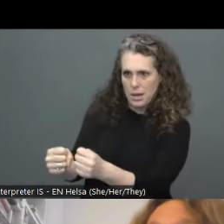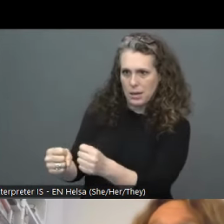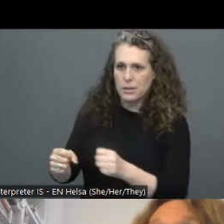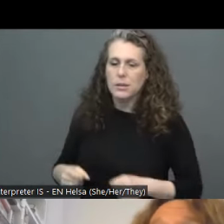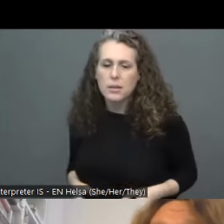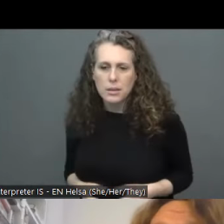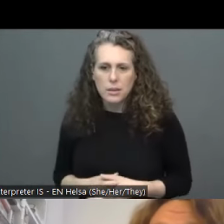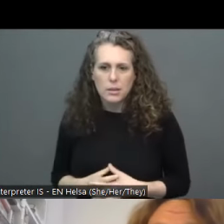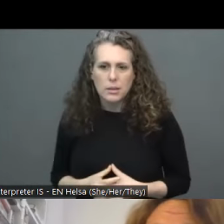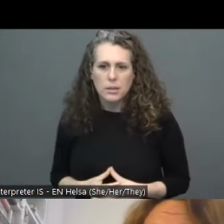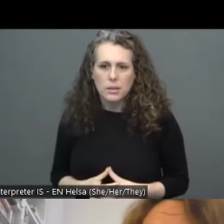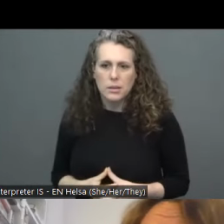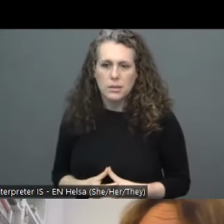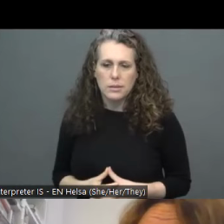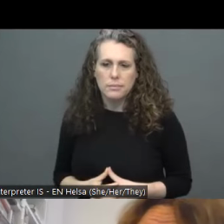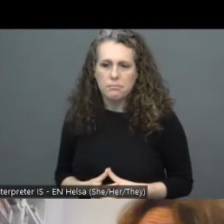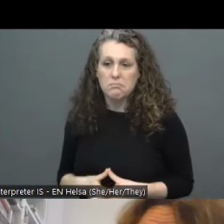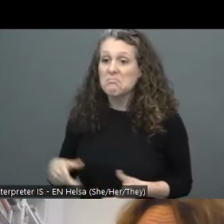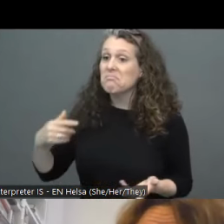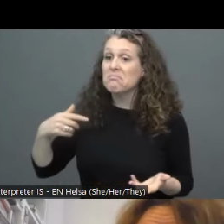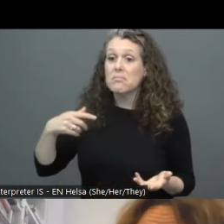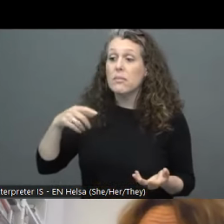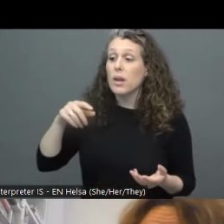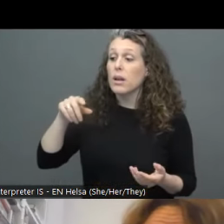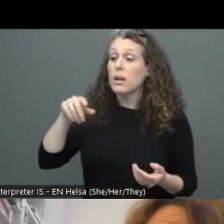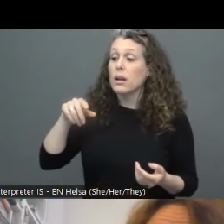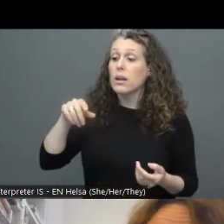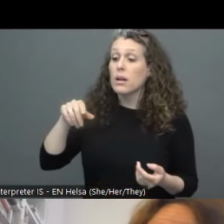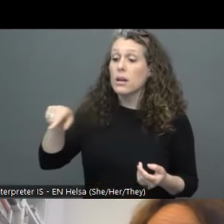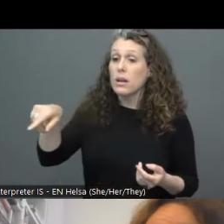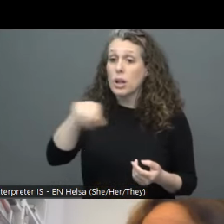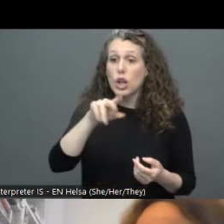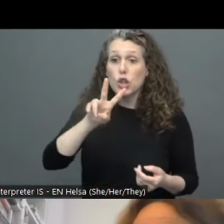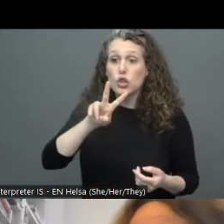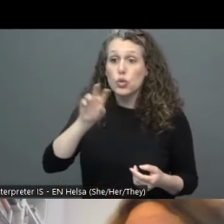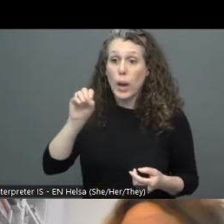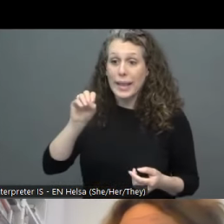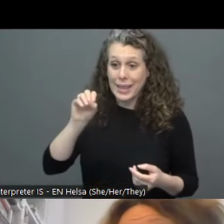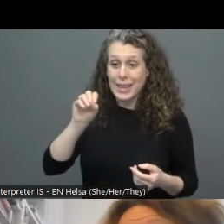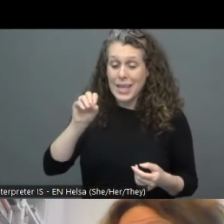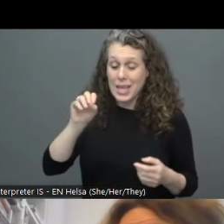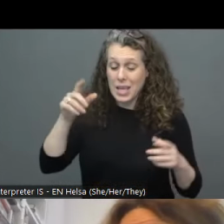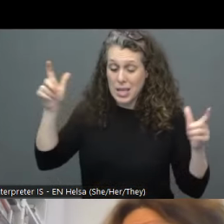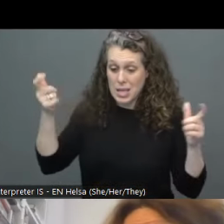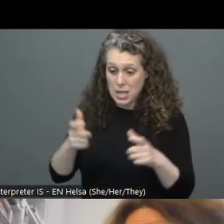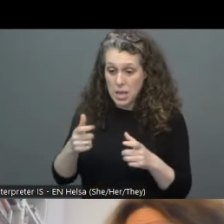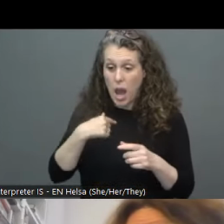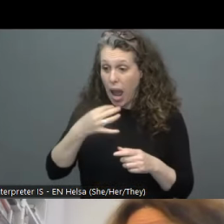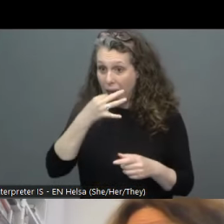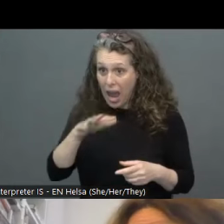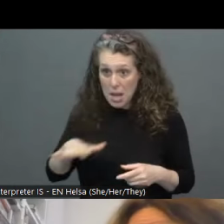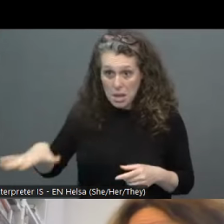all agencies that submitted a good practice to be willing to share their contact details